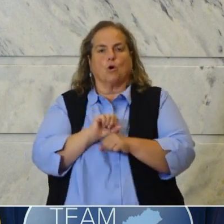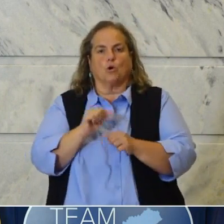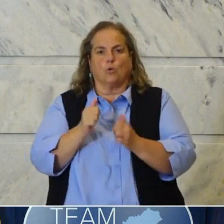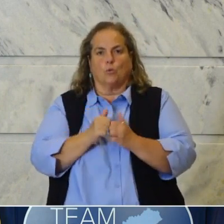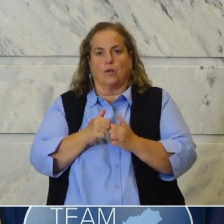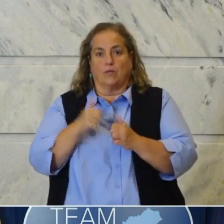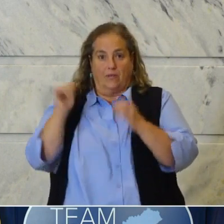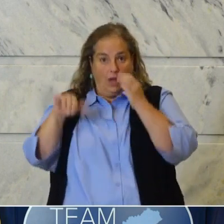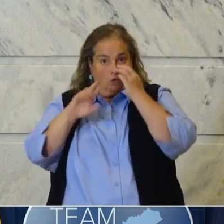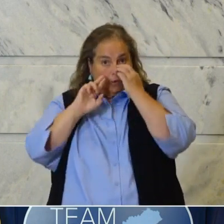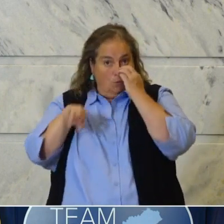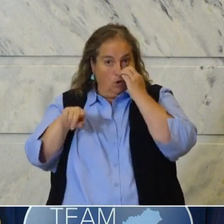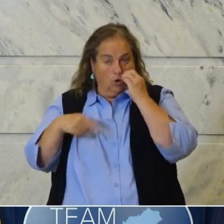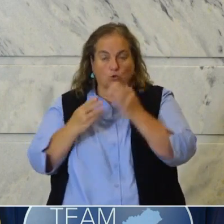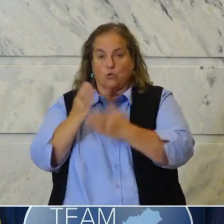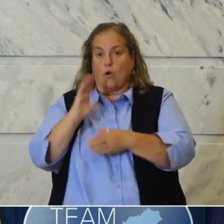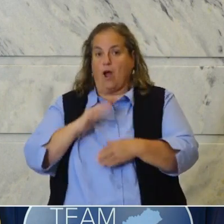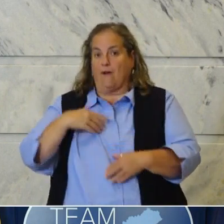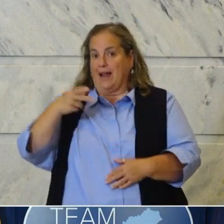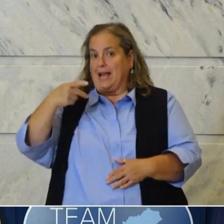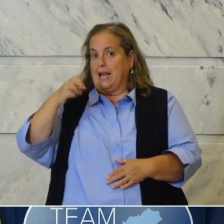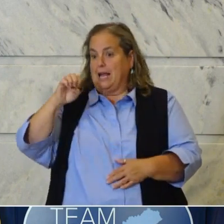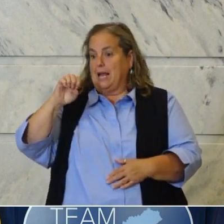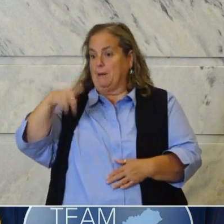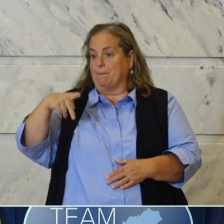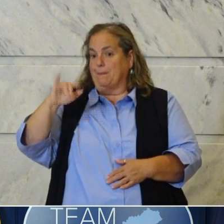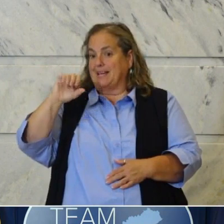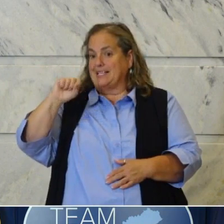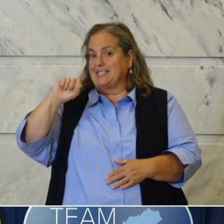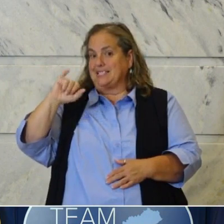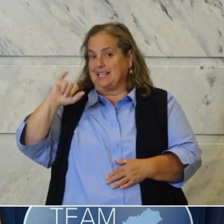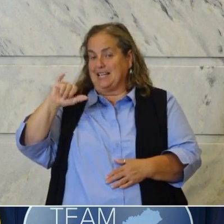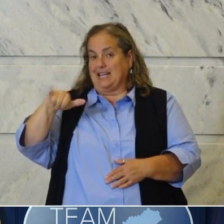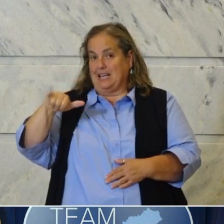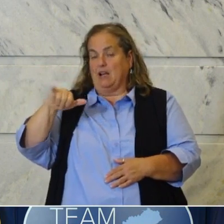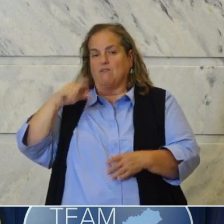goes to our epi's for its accuracy, which means it lags at least a couple